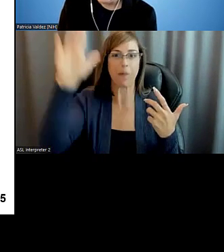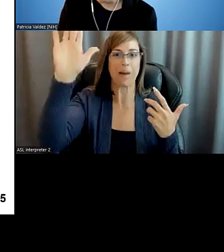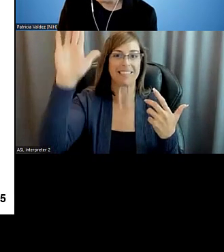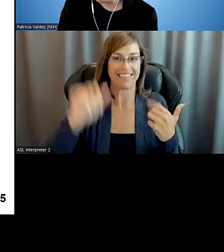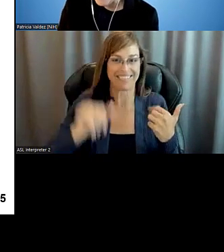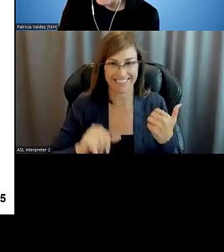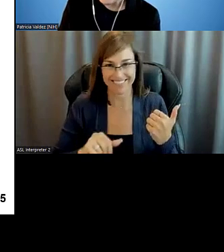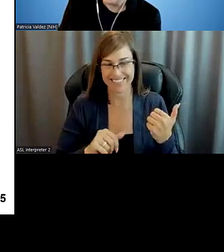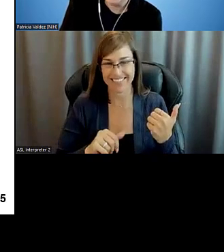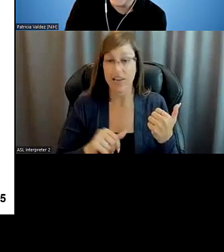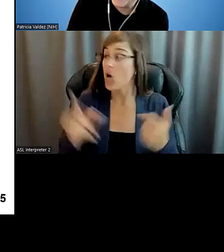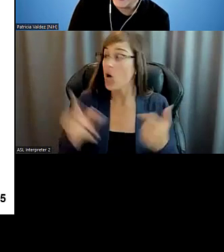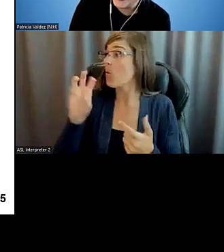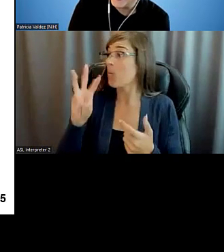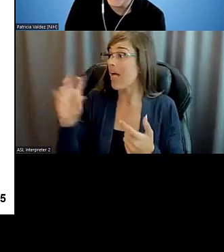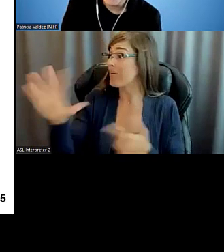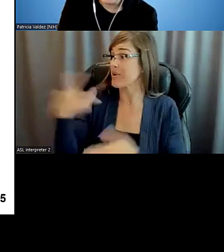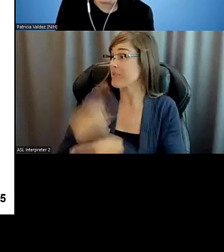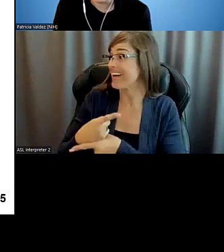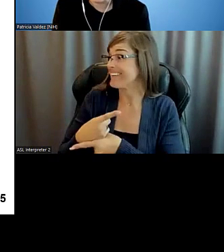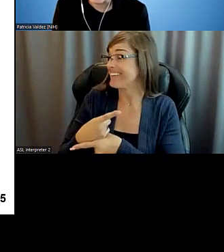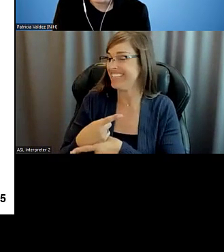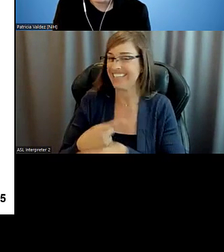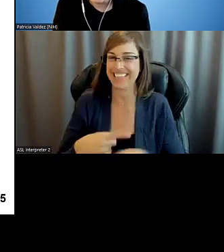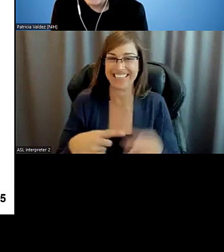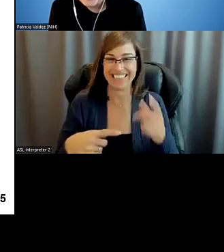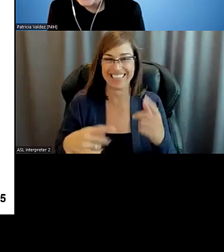Dr. Patricia Valdez: Well, you're right. Michelle Wong: I'm glad.